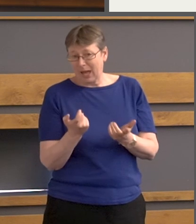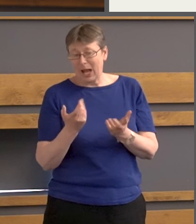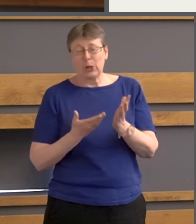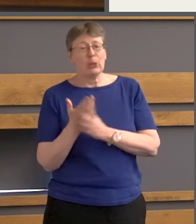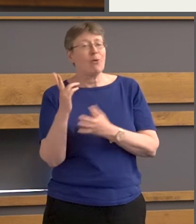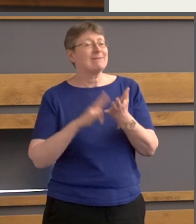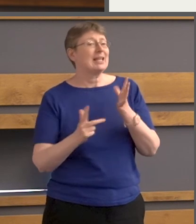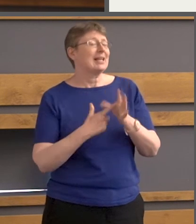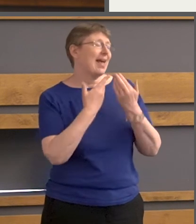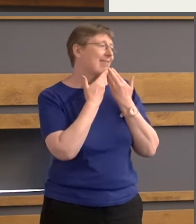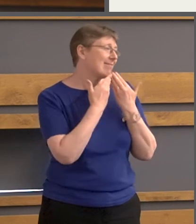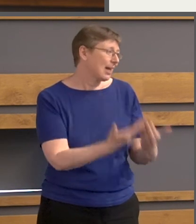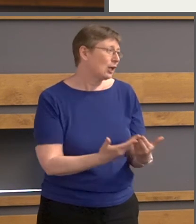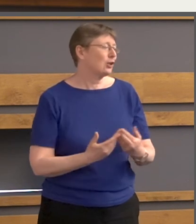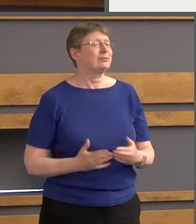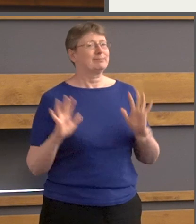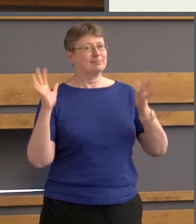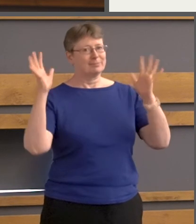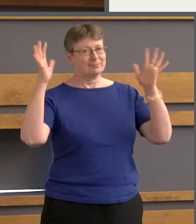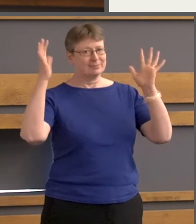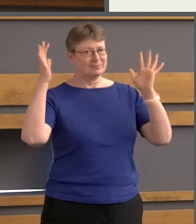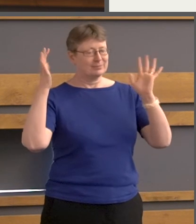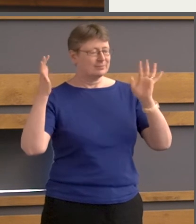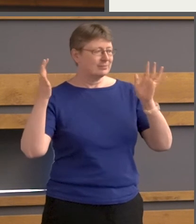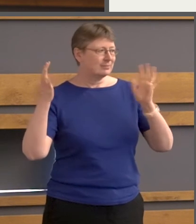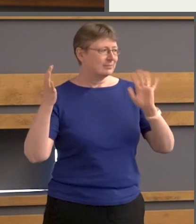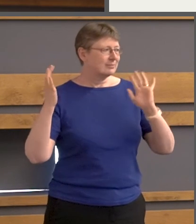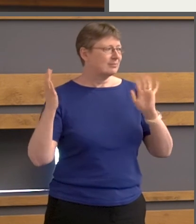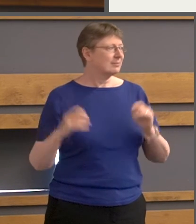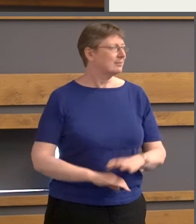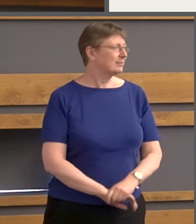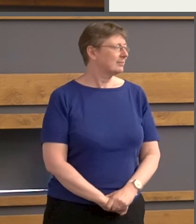Thank you very much. (audience applauding)